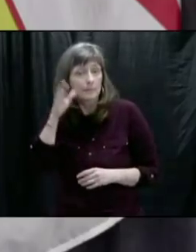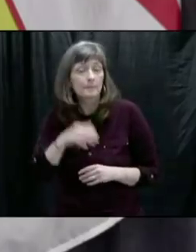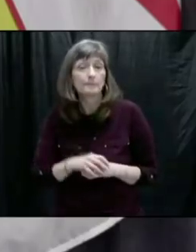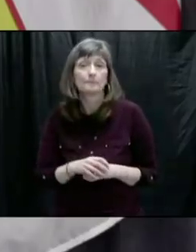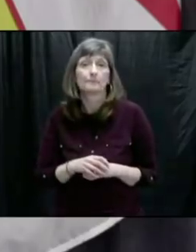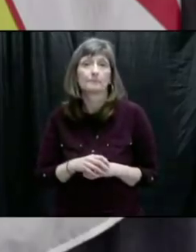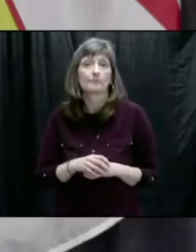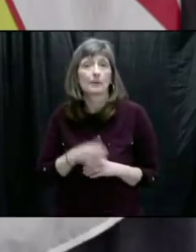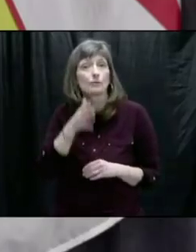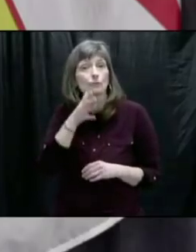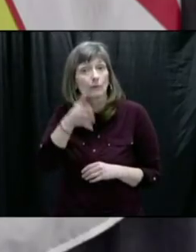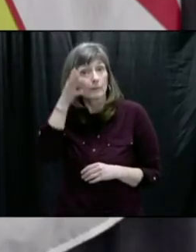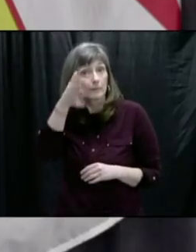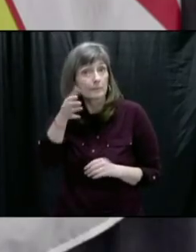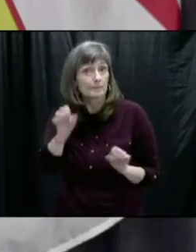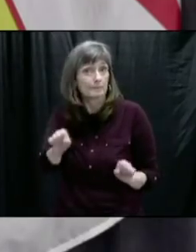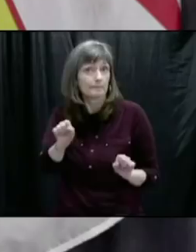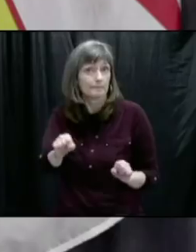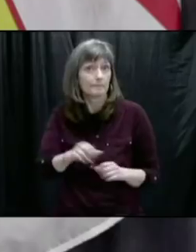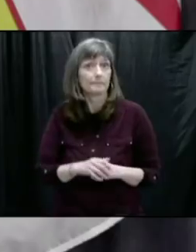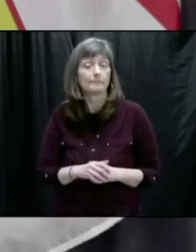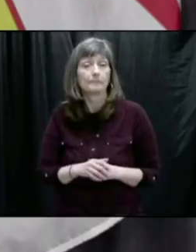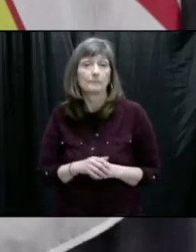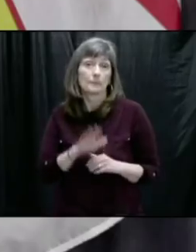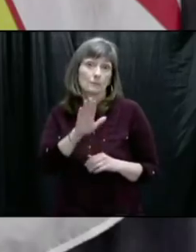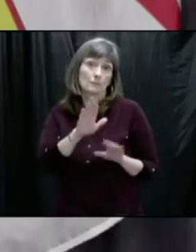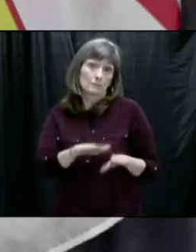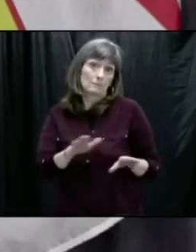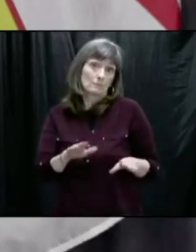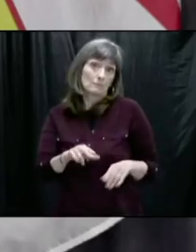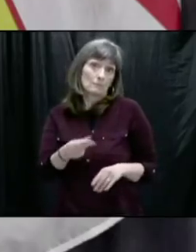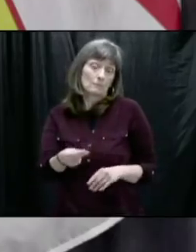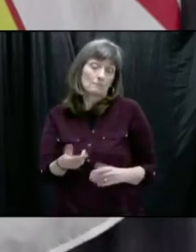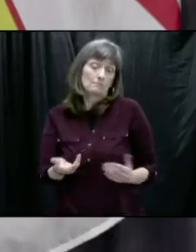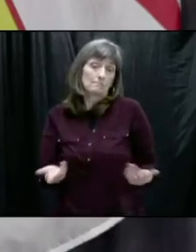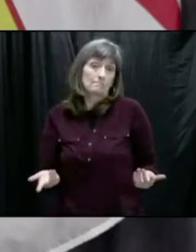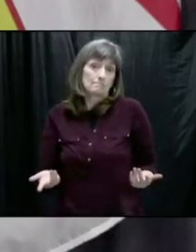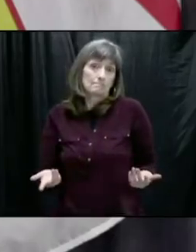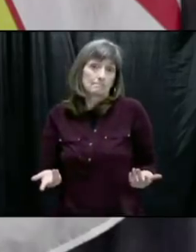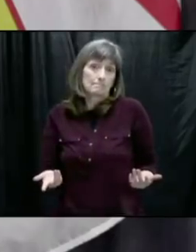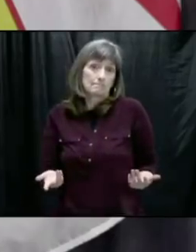YOUR PARENTS COULD BE NEXT.